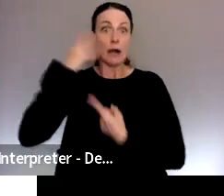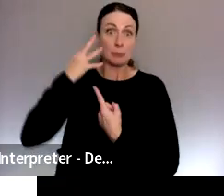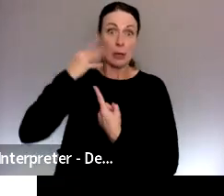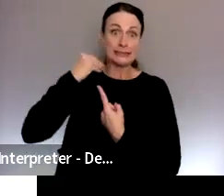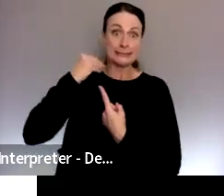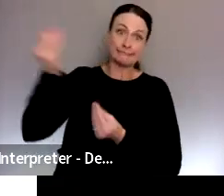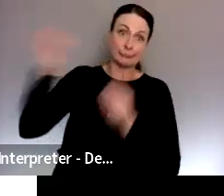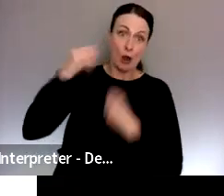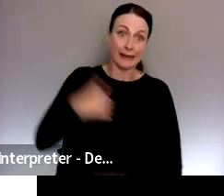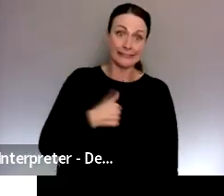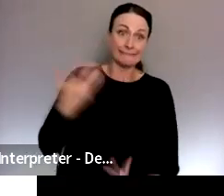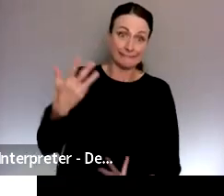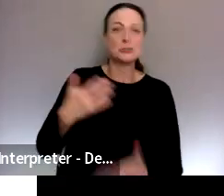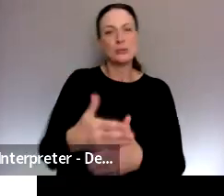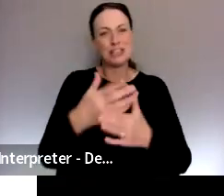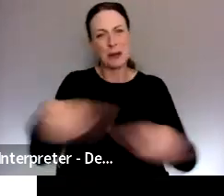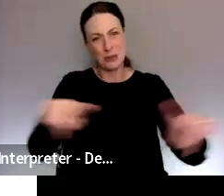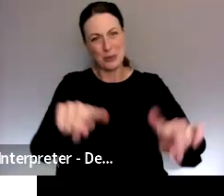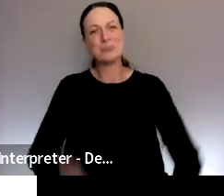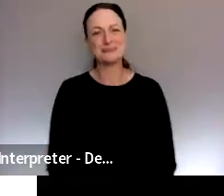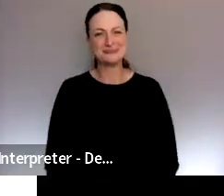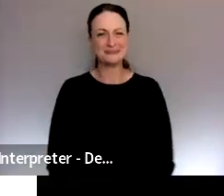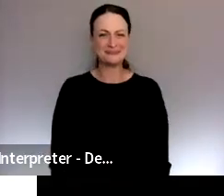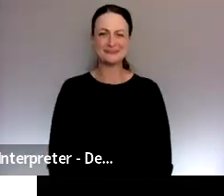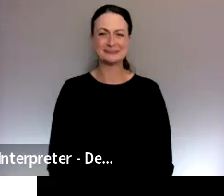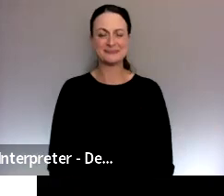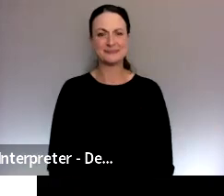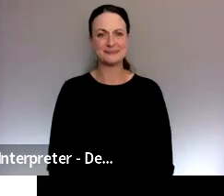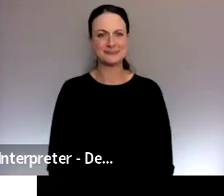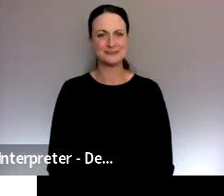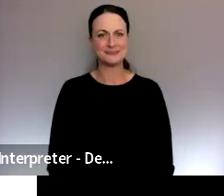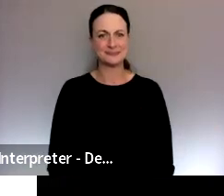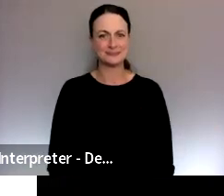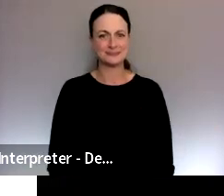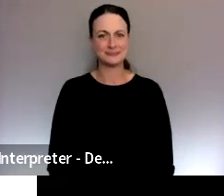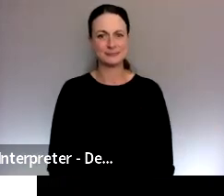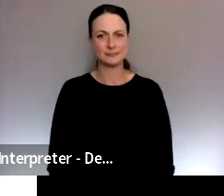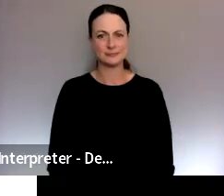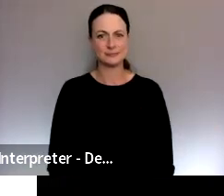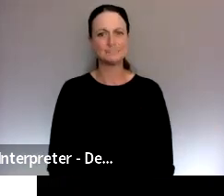So that's what we're trying to share with you. Okay, so...